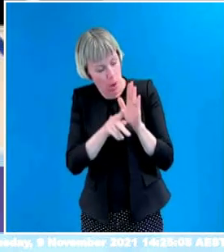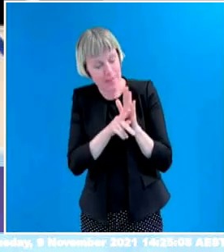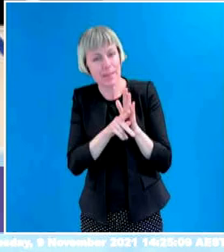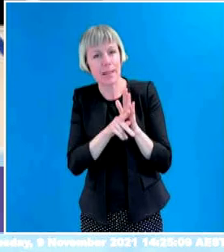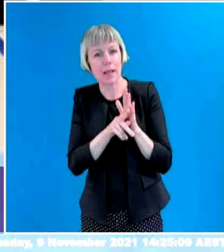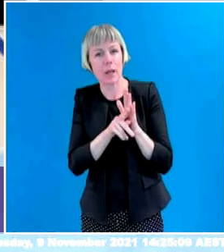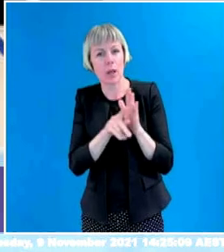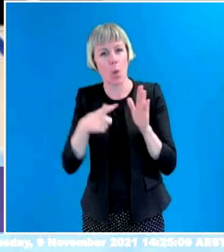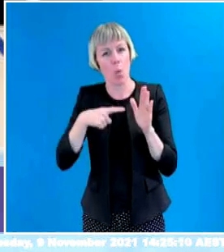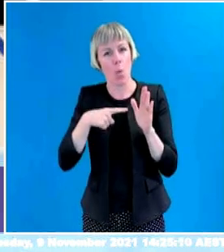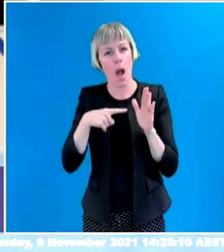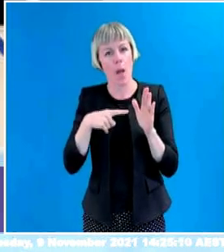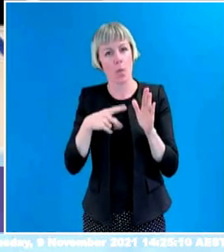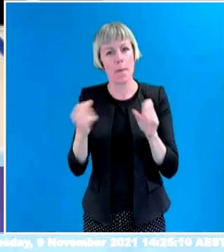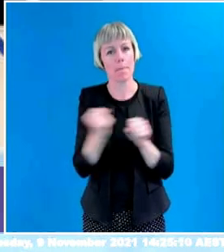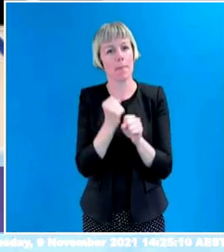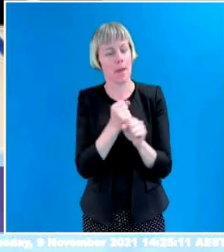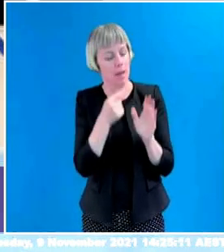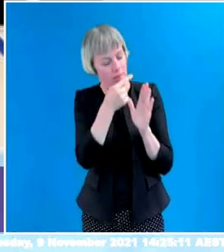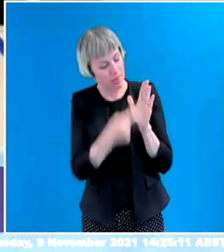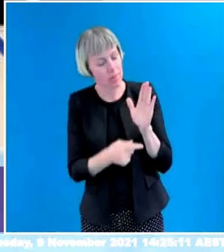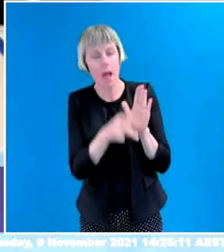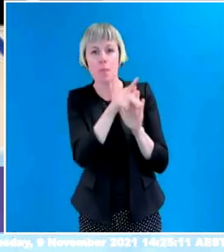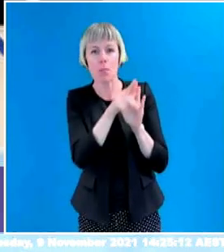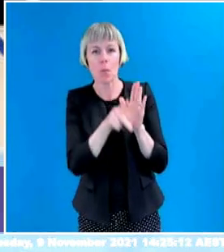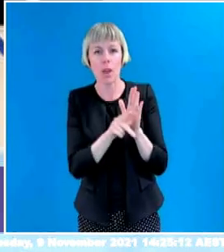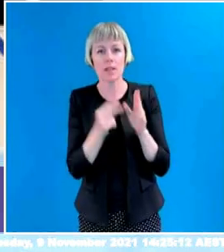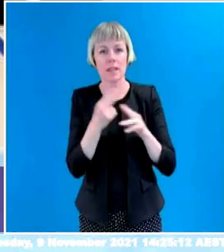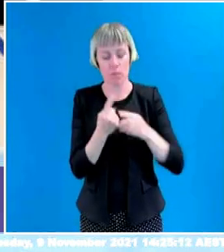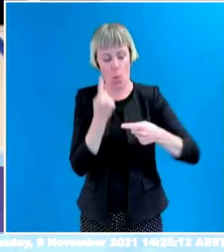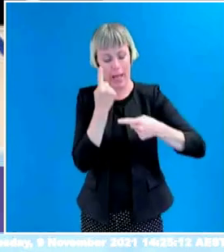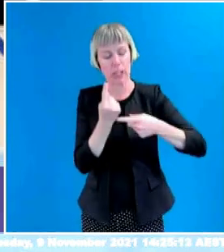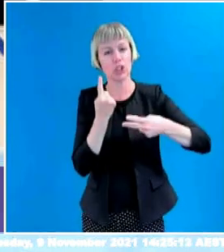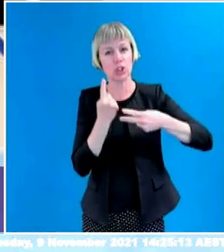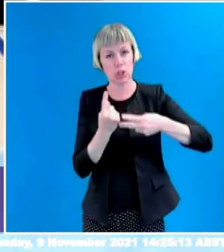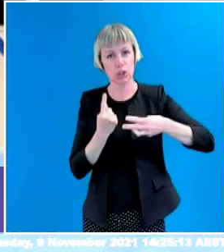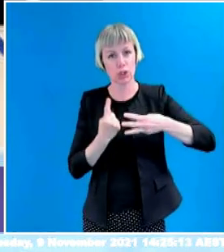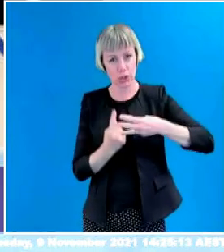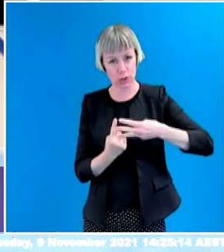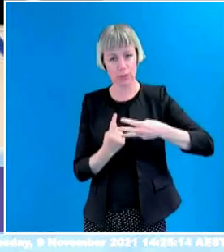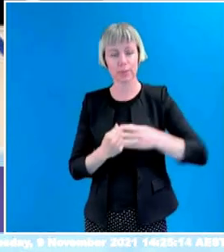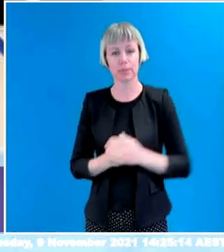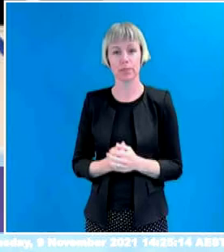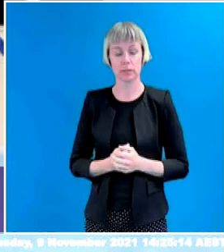I guess what I would say is that rights can be subject to